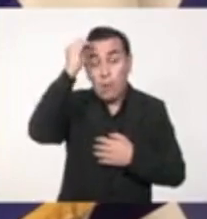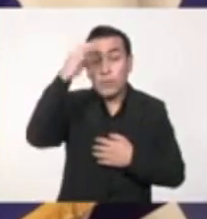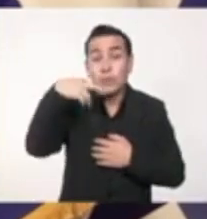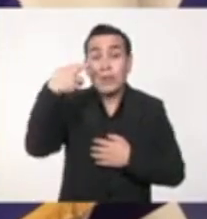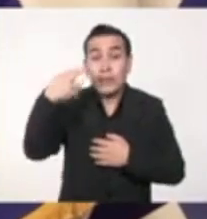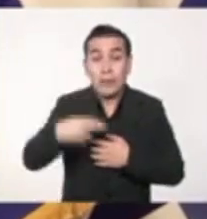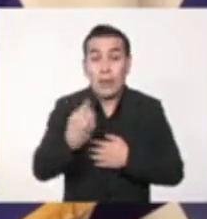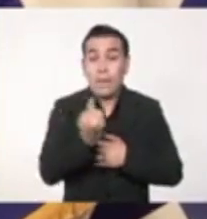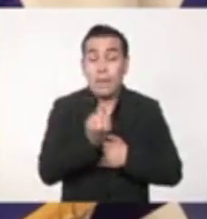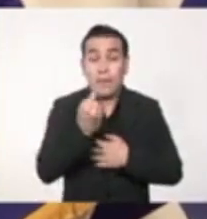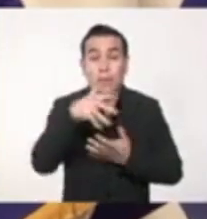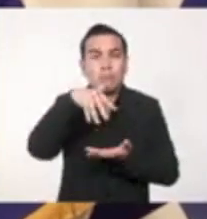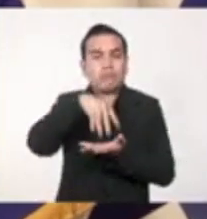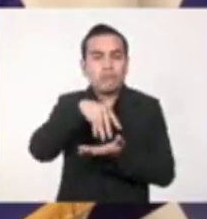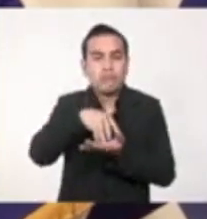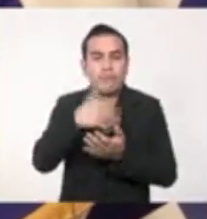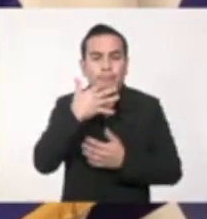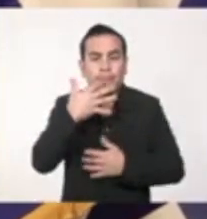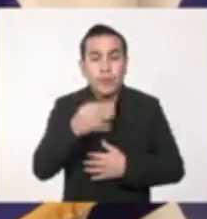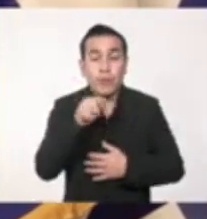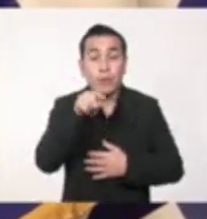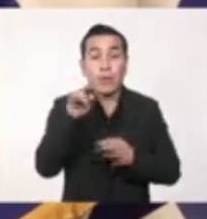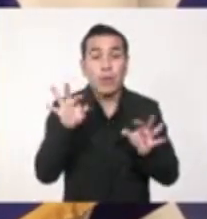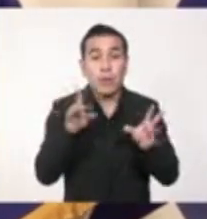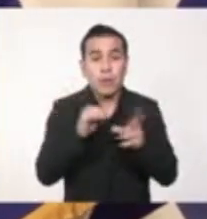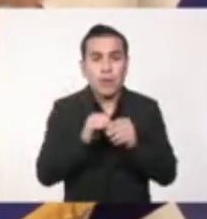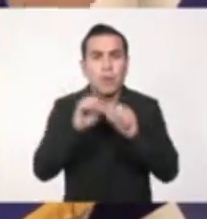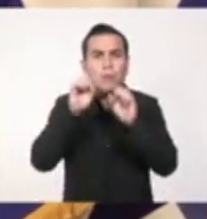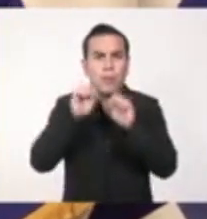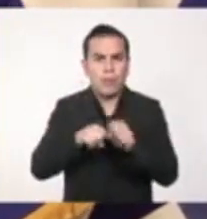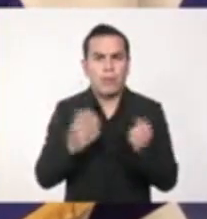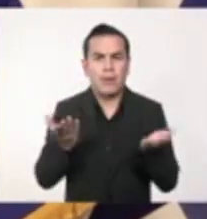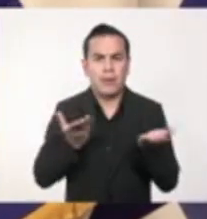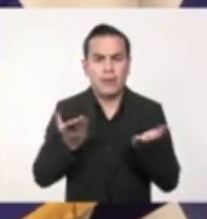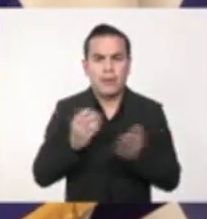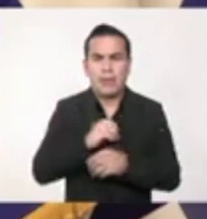saying, because if you keep meeting, how can you do it, there is no problem, but if you just